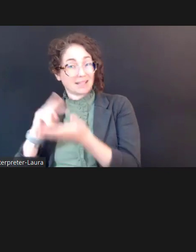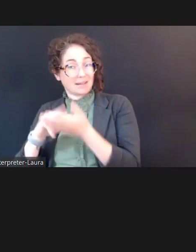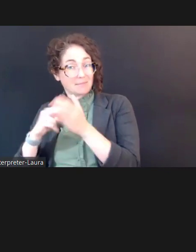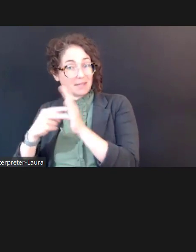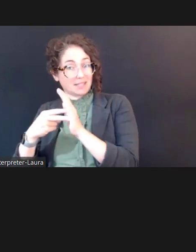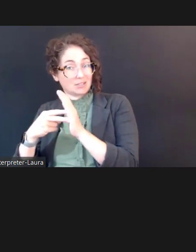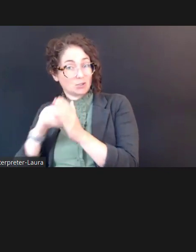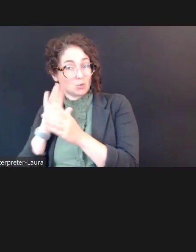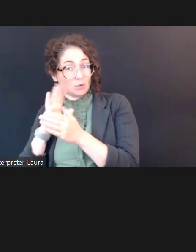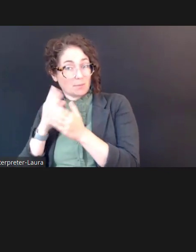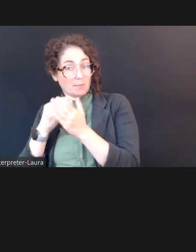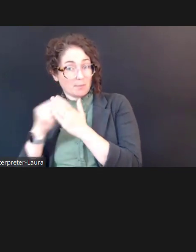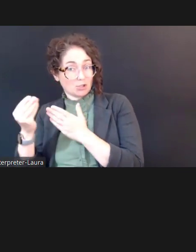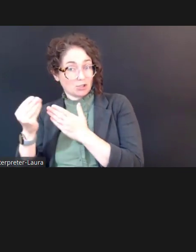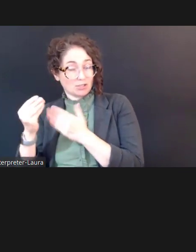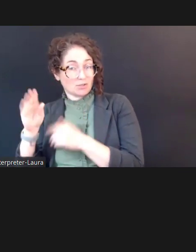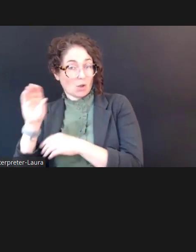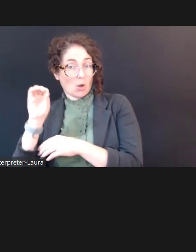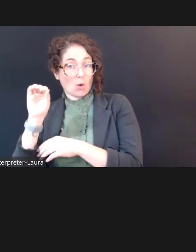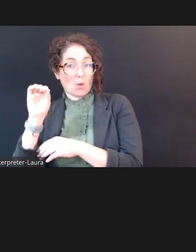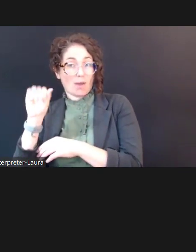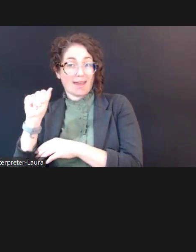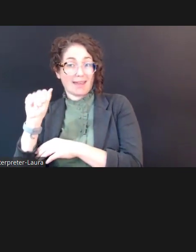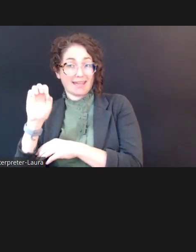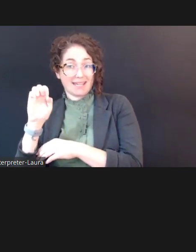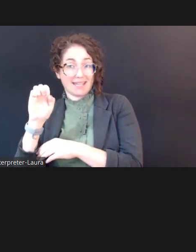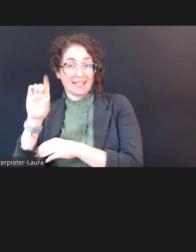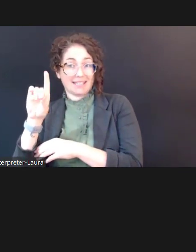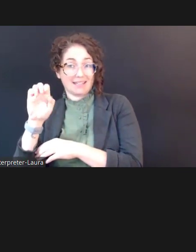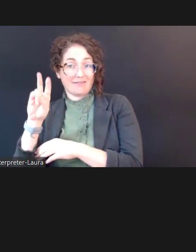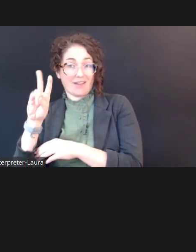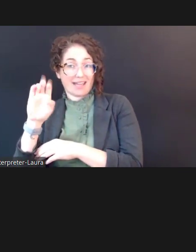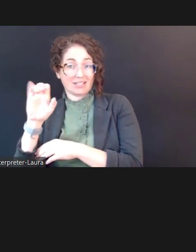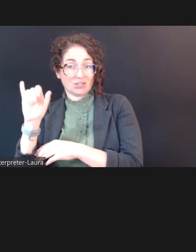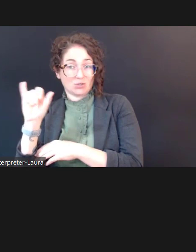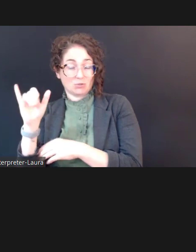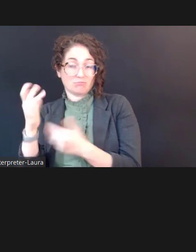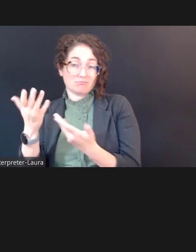Who is going to be trained on that or if you're not able to do